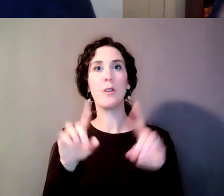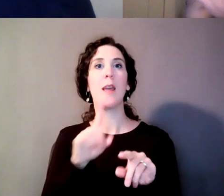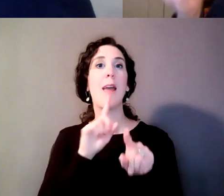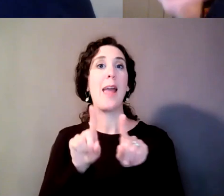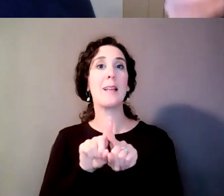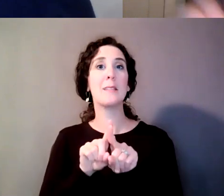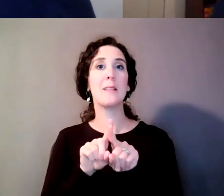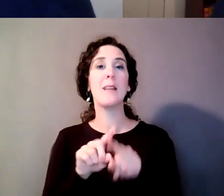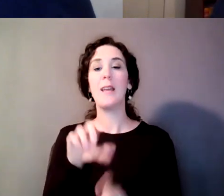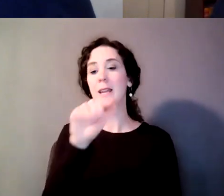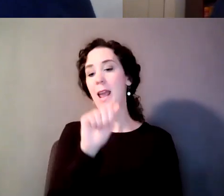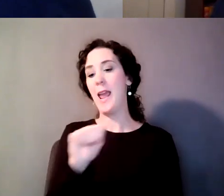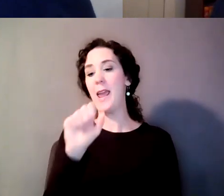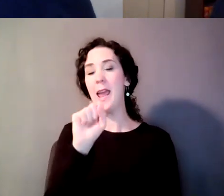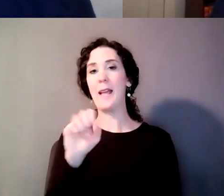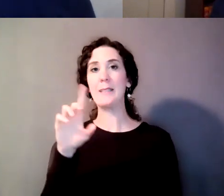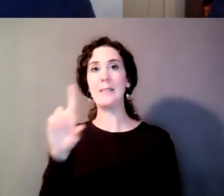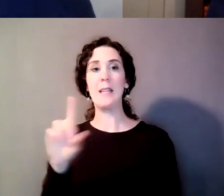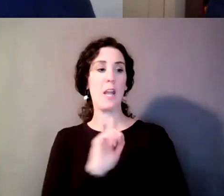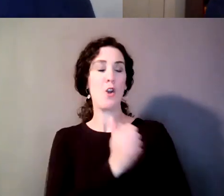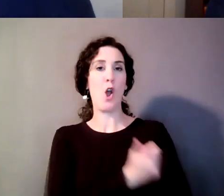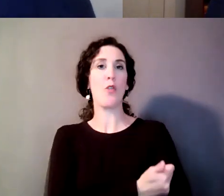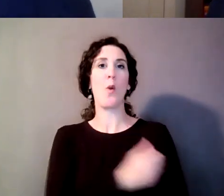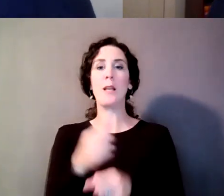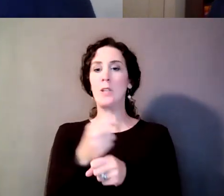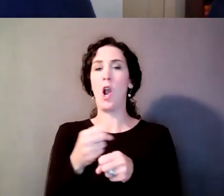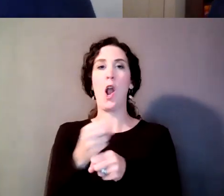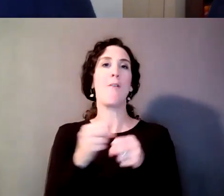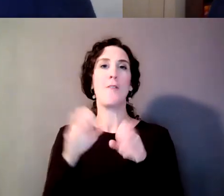or AST to make it easier for us, and he is writing his first book